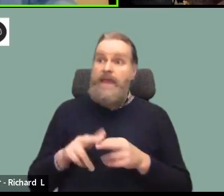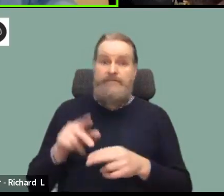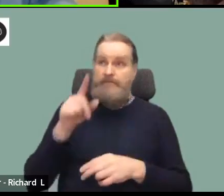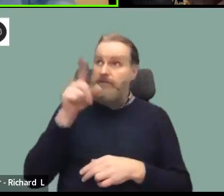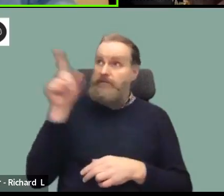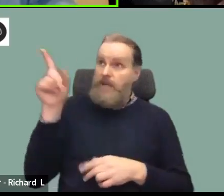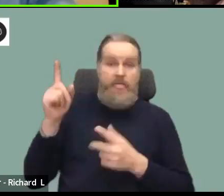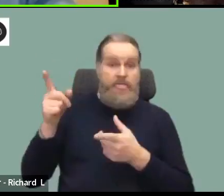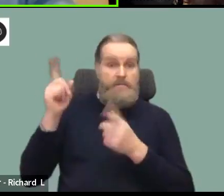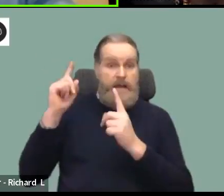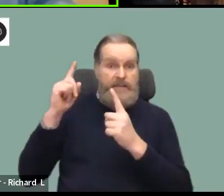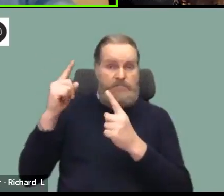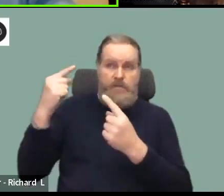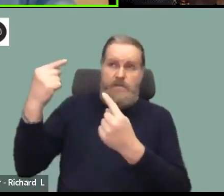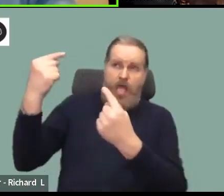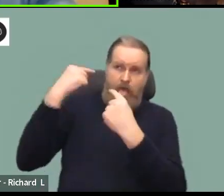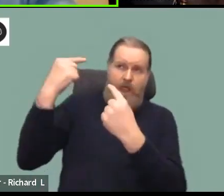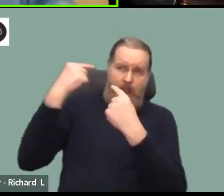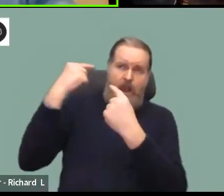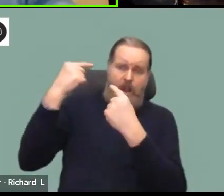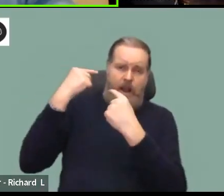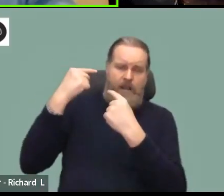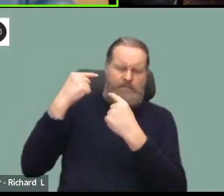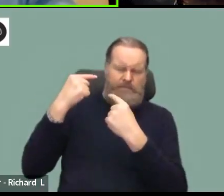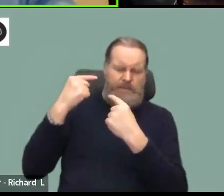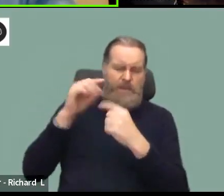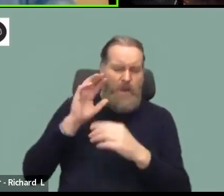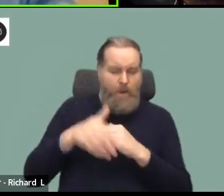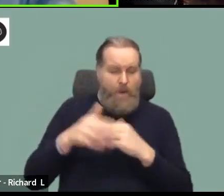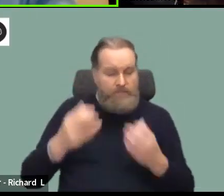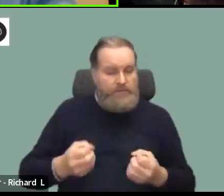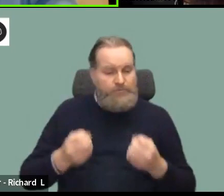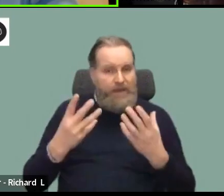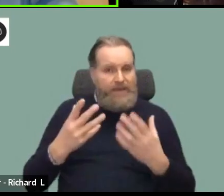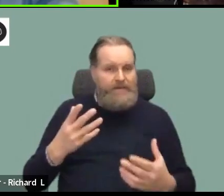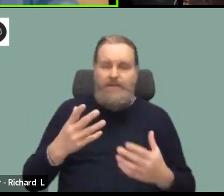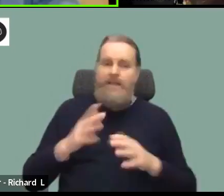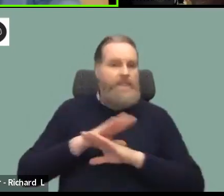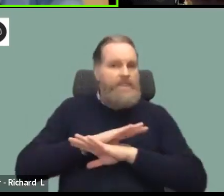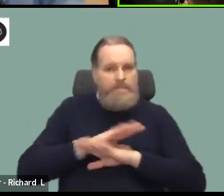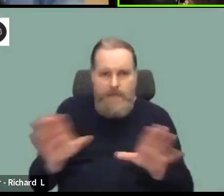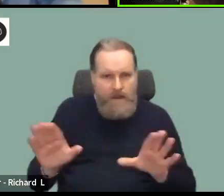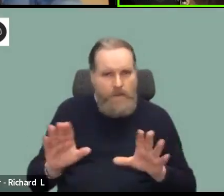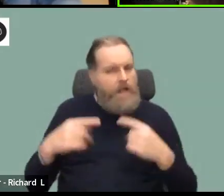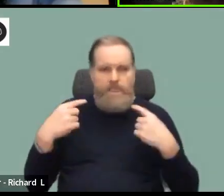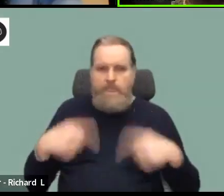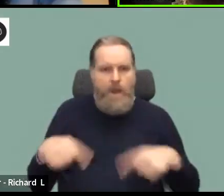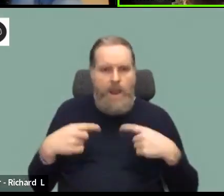If management thought they could believe people, and detriments on them, it makes it harder for people to go on strike which is why the Law doesn't allow him to